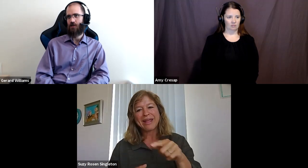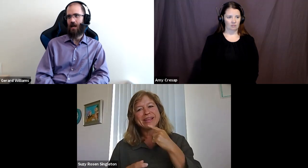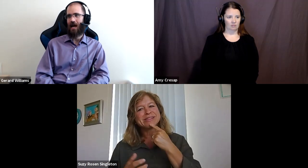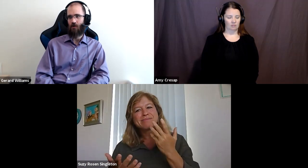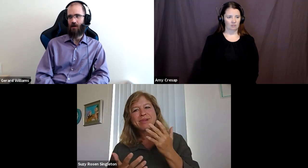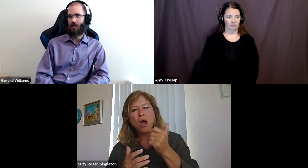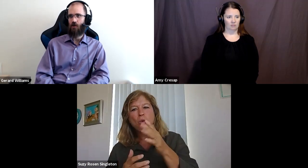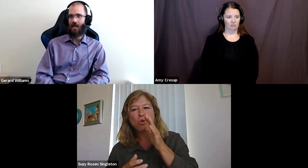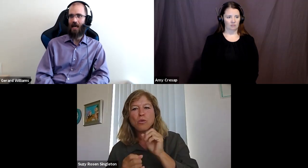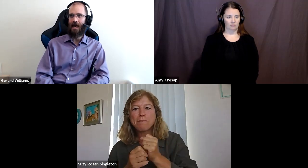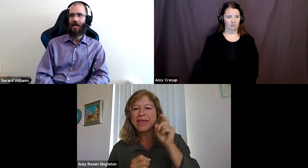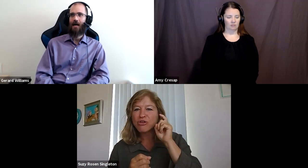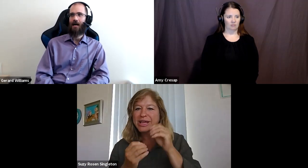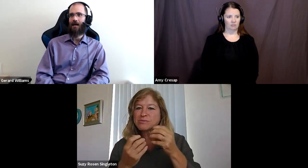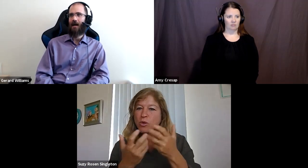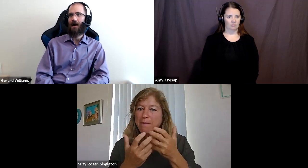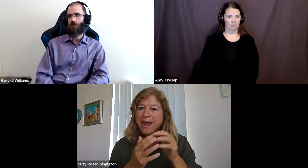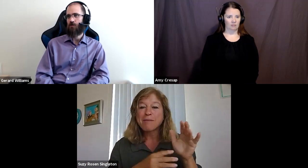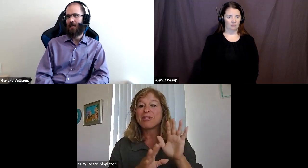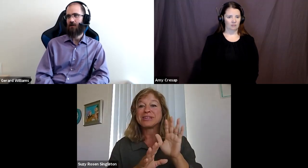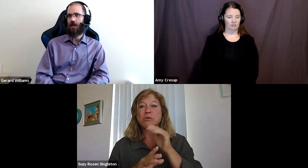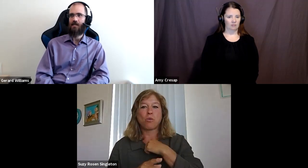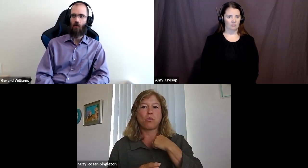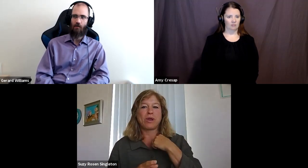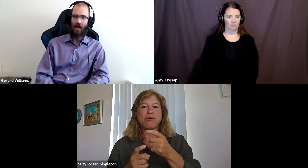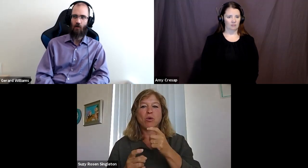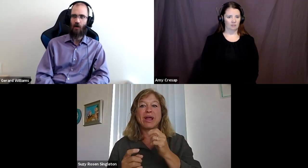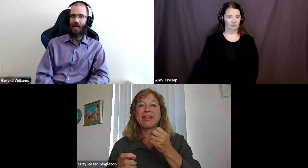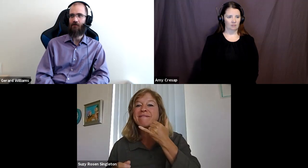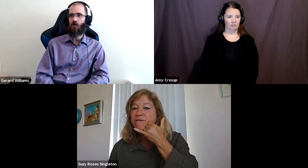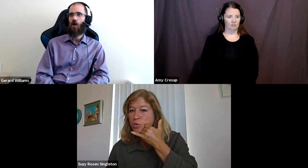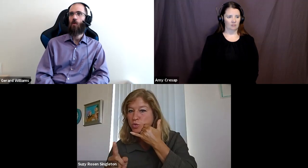chat or in the Q&A. How would you make hearing aids more can compatible.